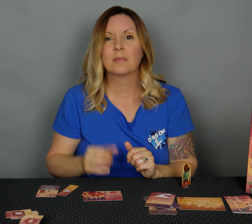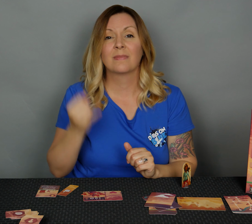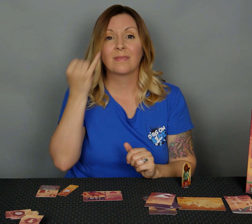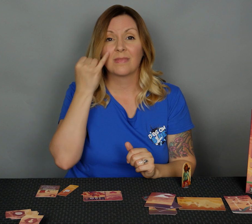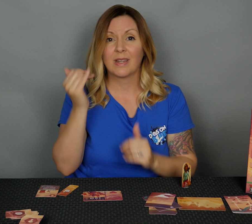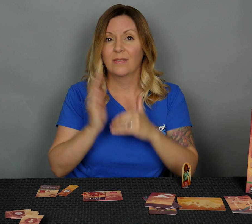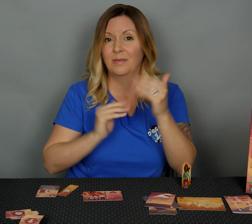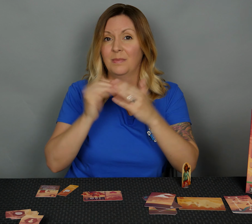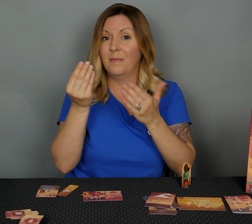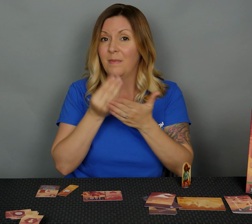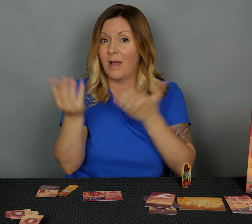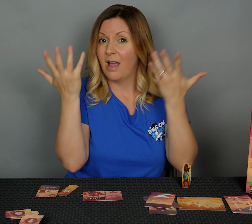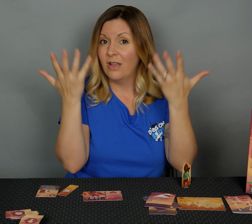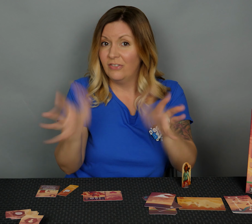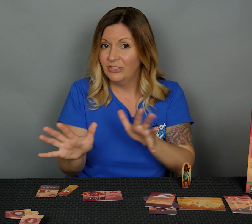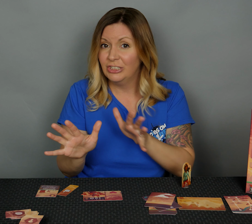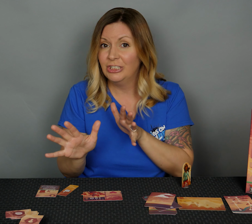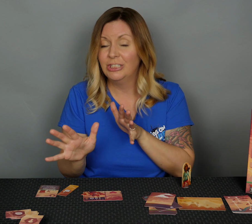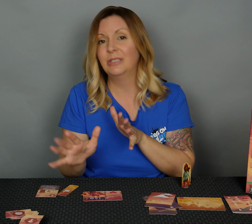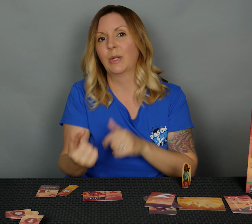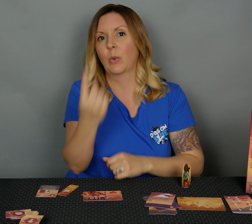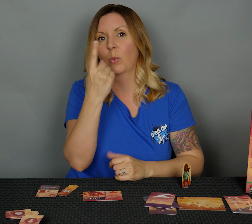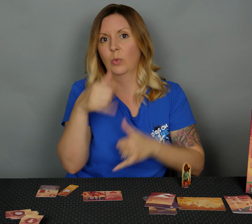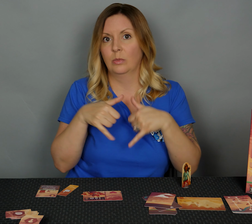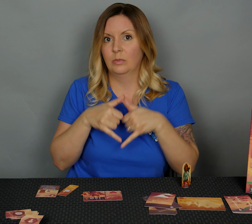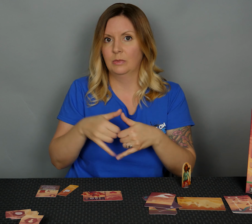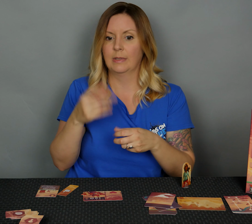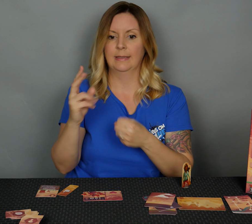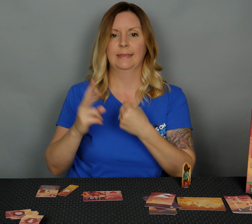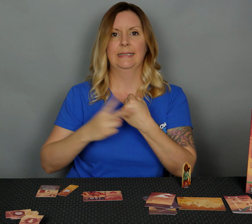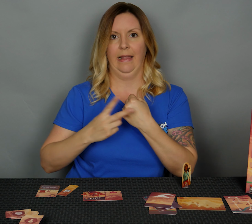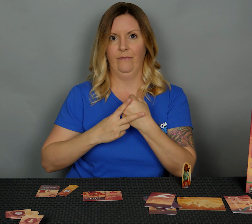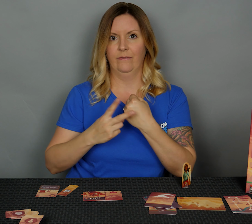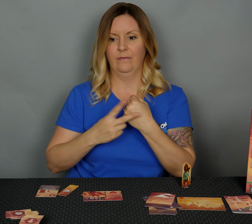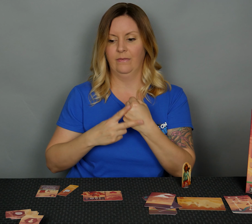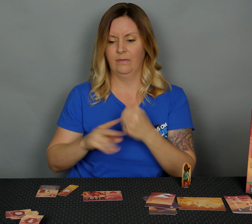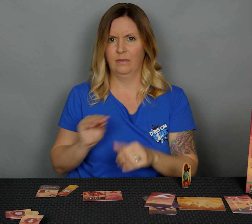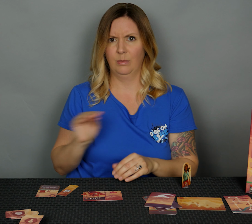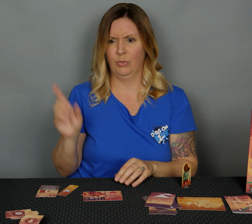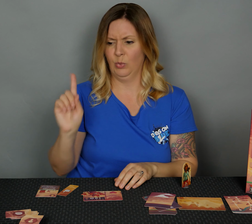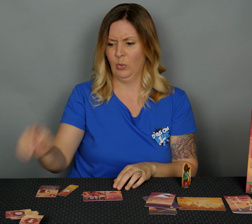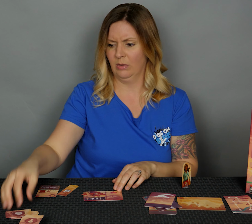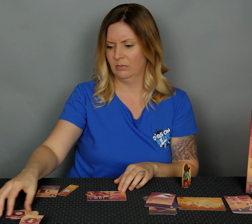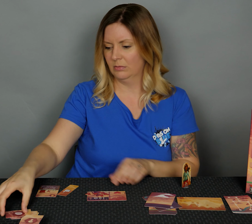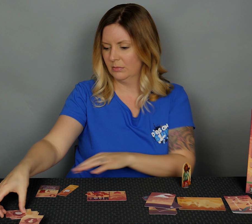buildings.